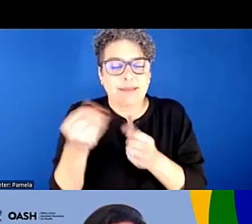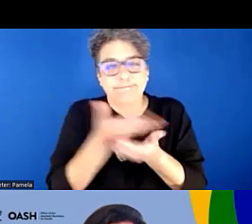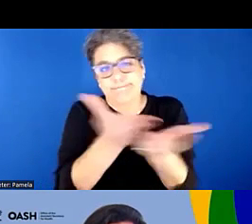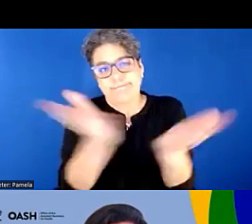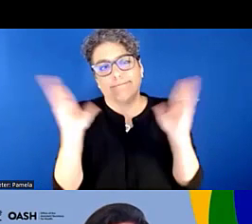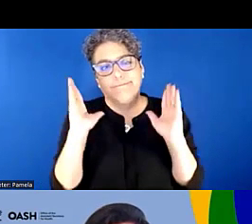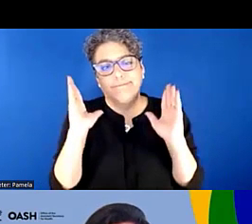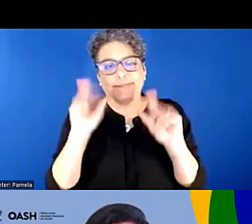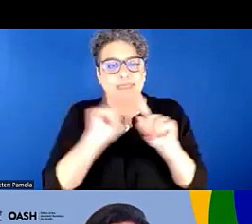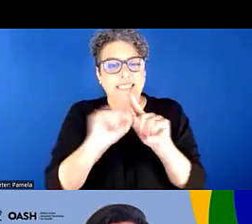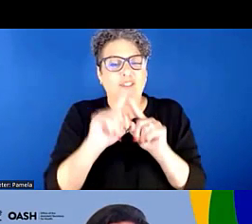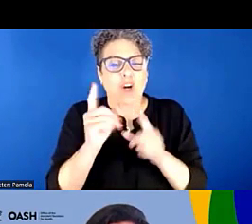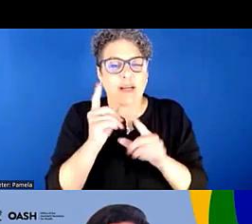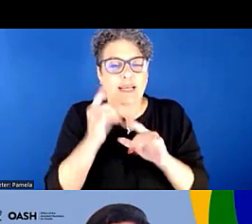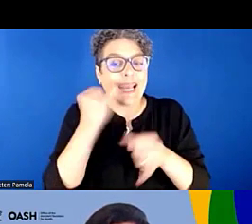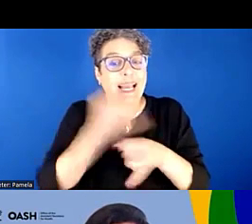who receive Public Health Service funding.